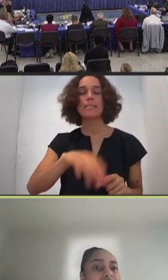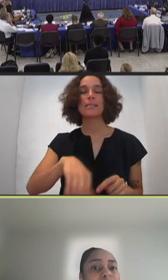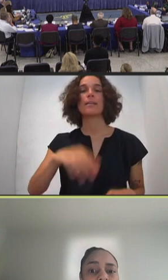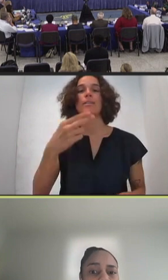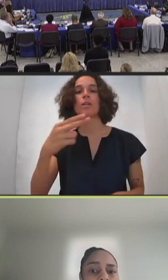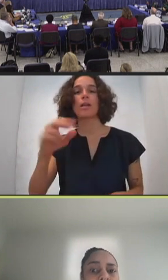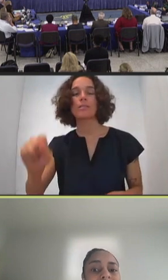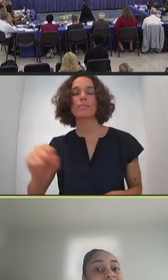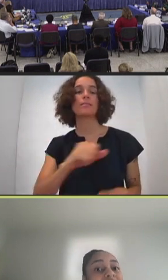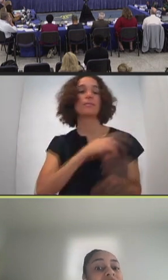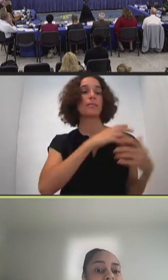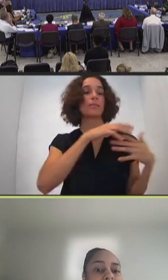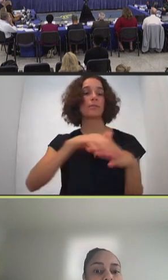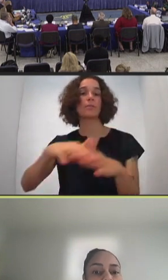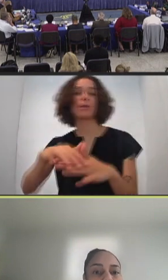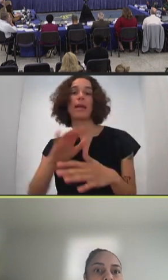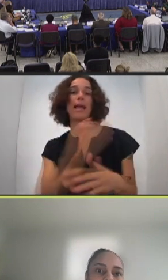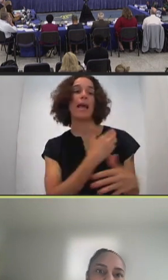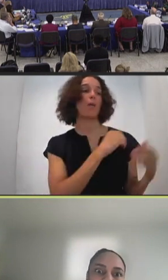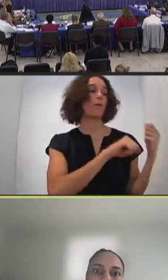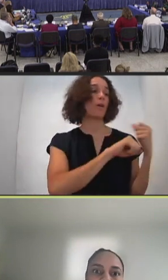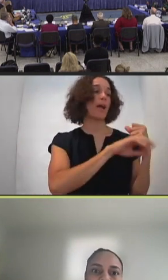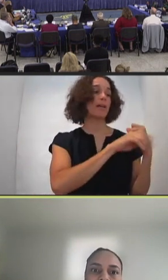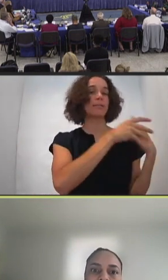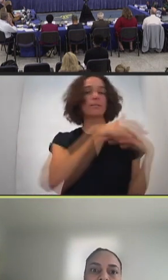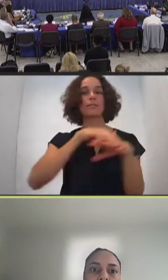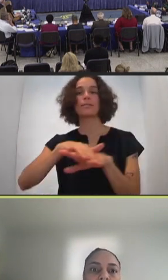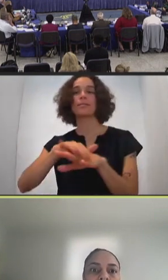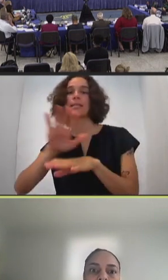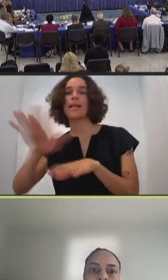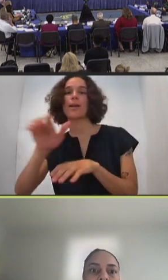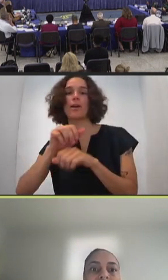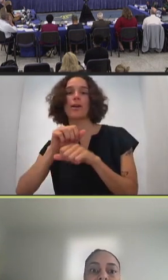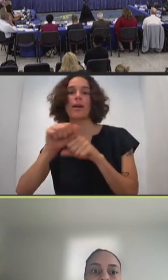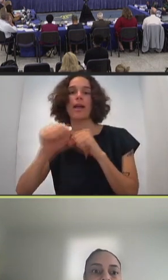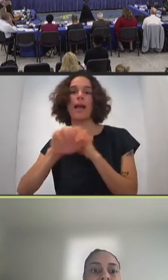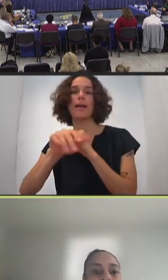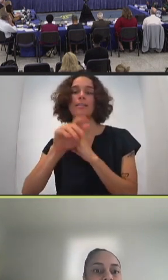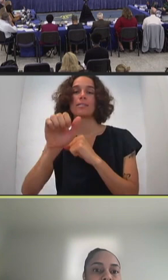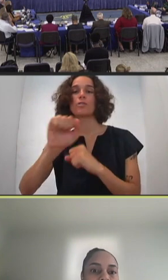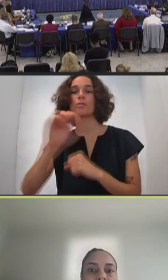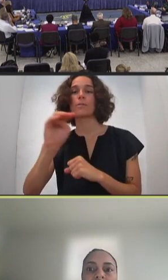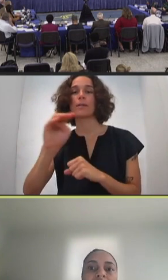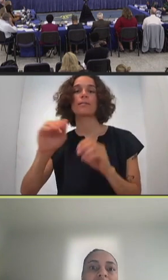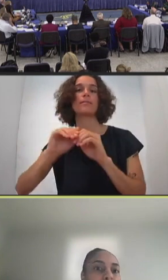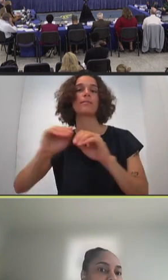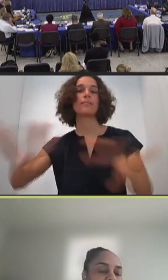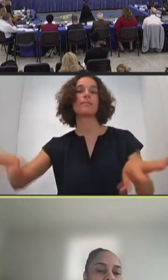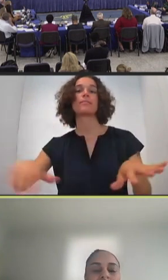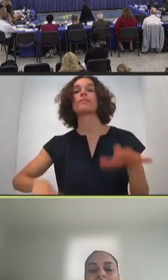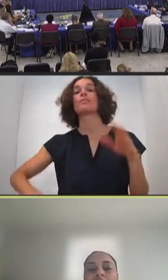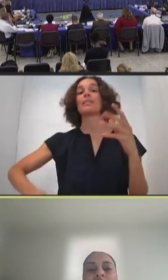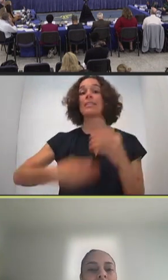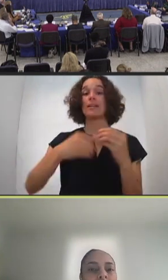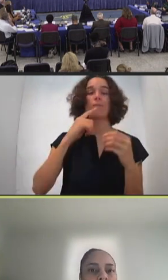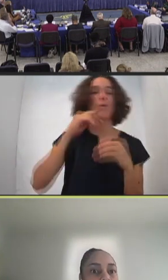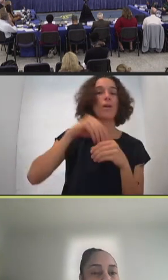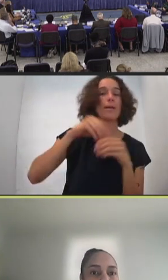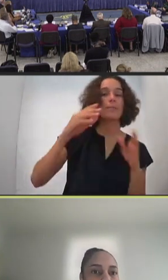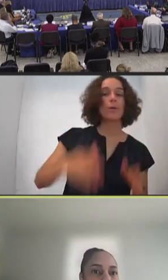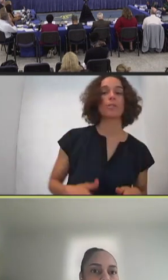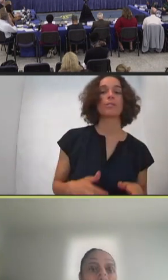newsletter ads into their own media assets. So, this is in addition to the in person, you know,